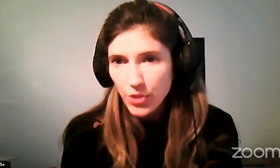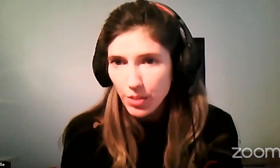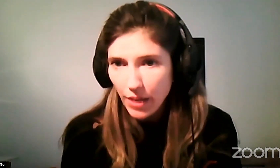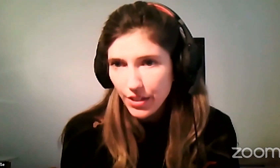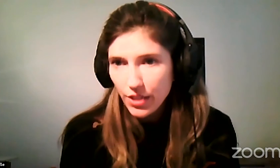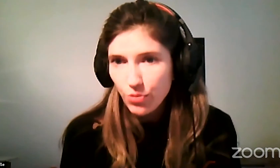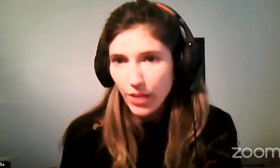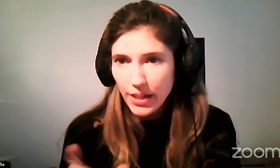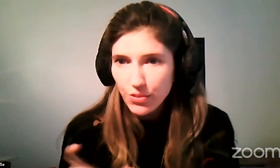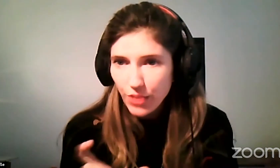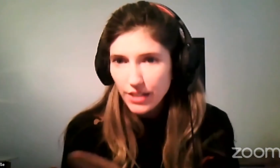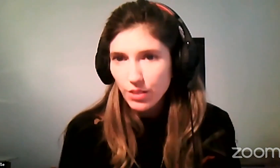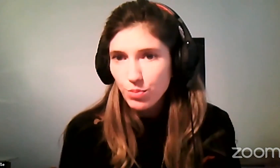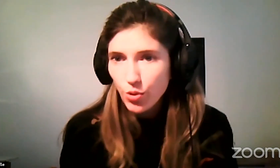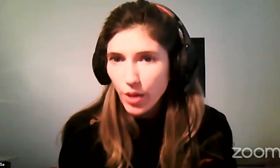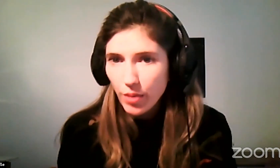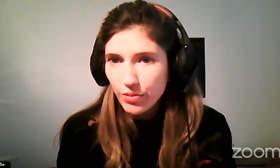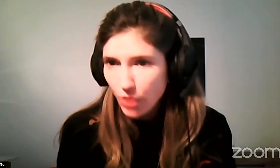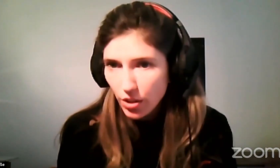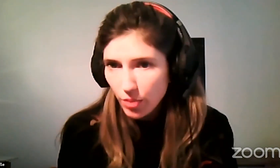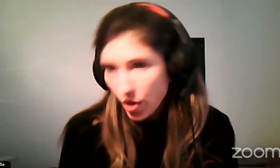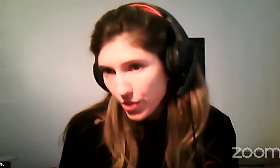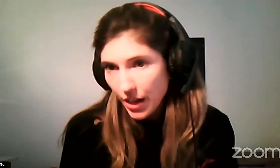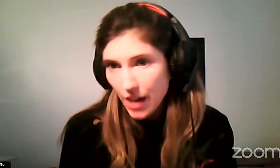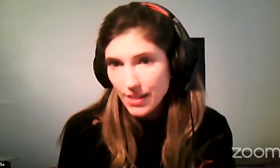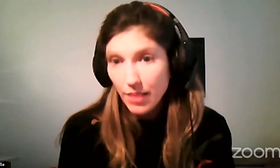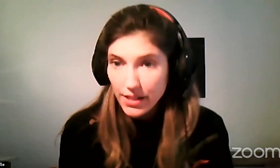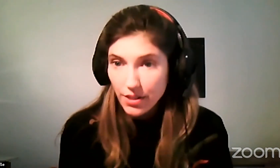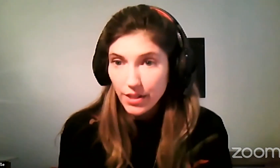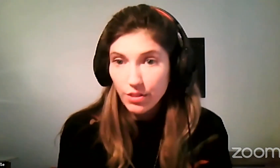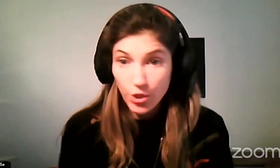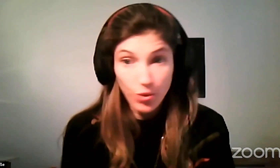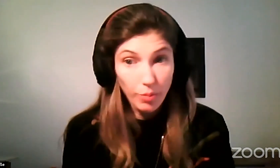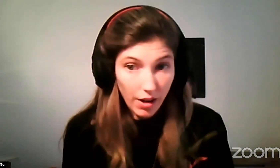him I think you might find in the programme of the Forum or you can ask him later in the virtual bar.